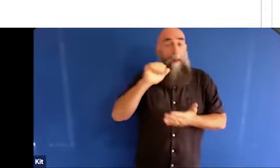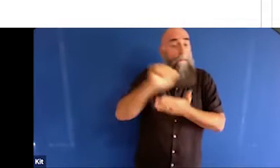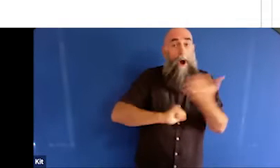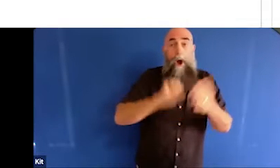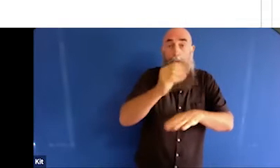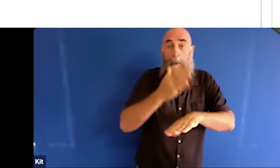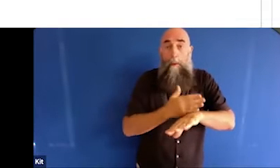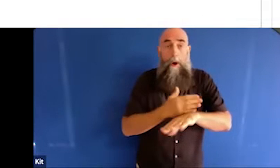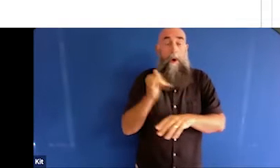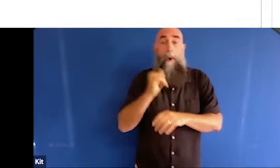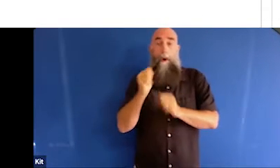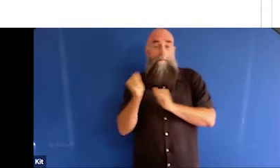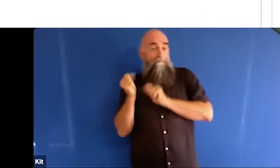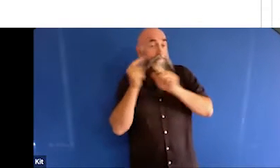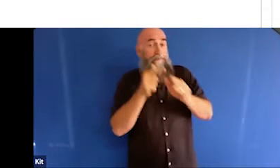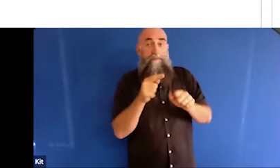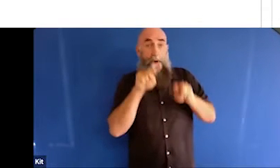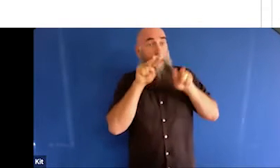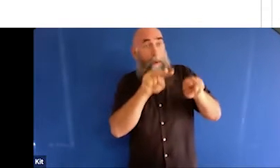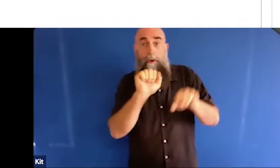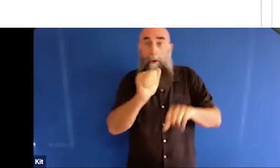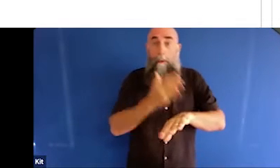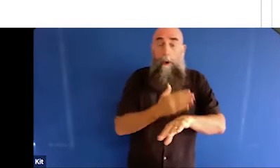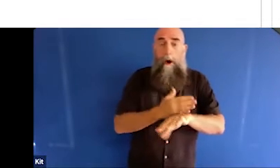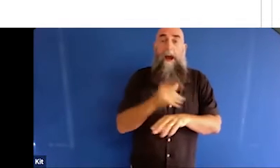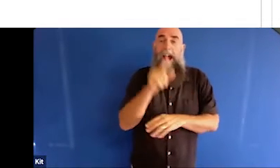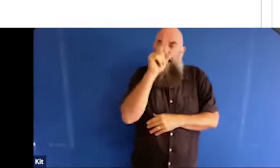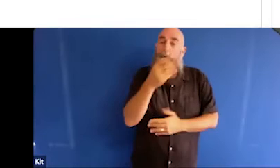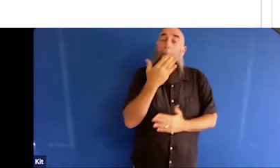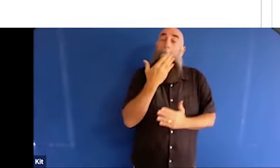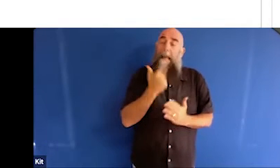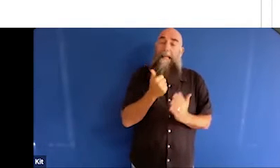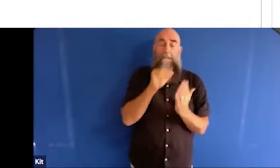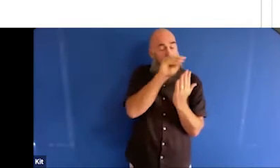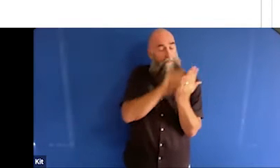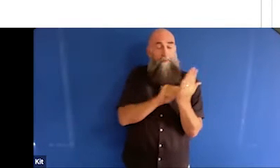If you can start off on a strong foot by introducing the story of your brilliant idea,